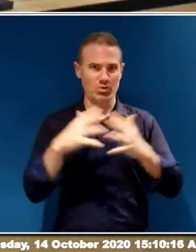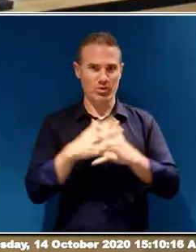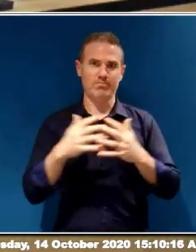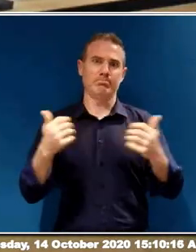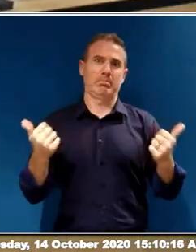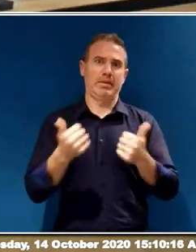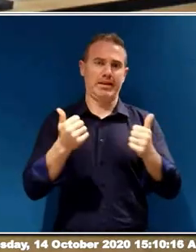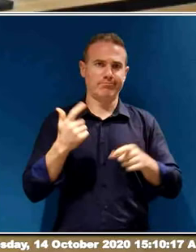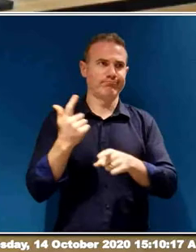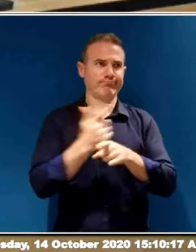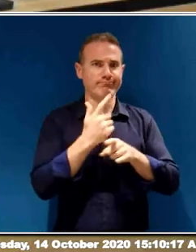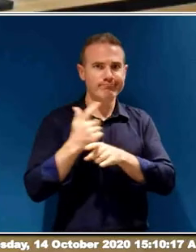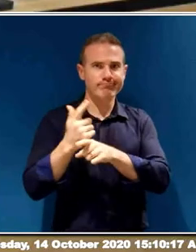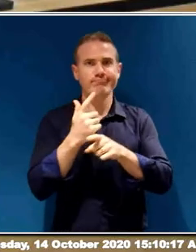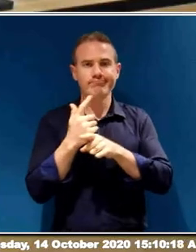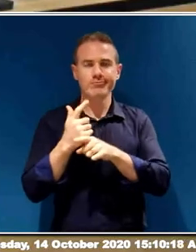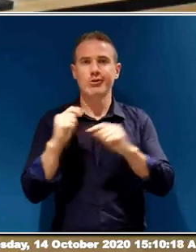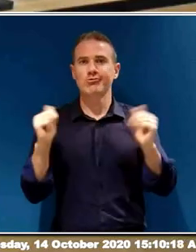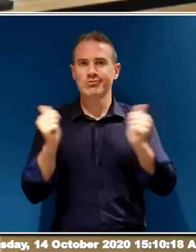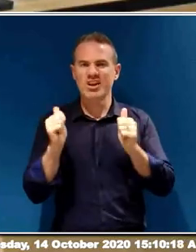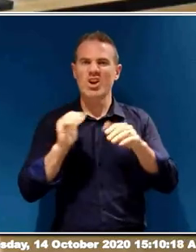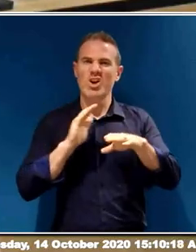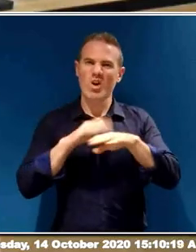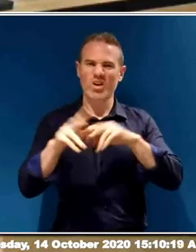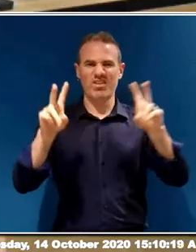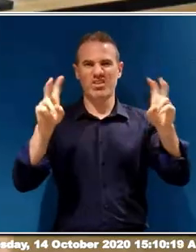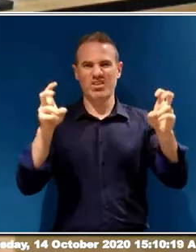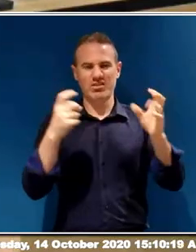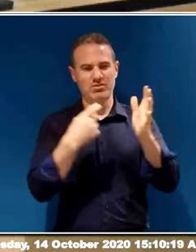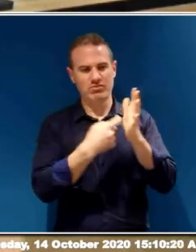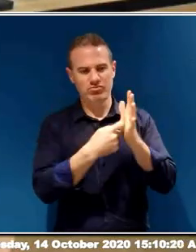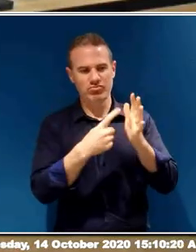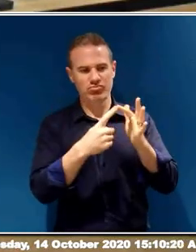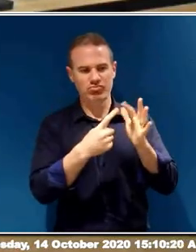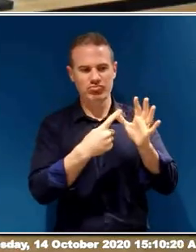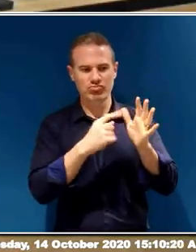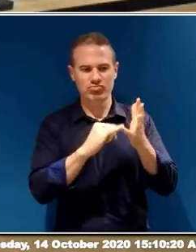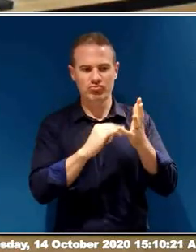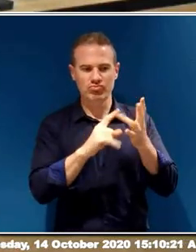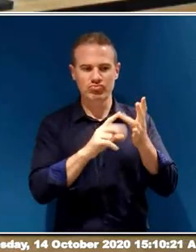reasonable adjustments and your evidence reflects that you define